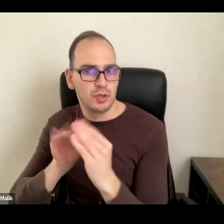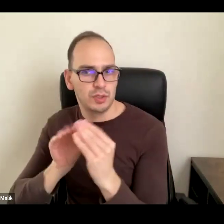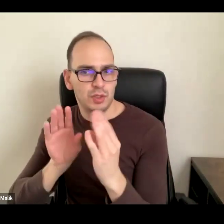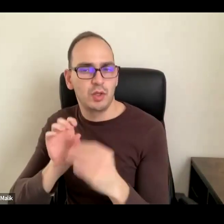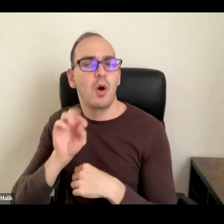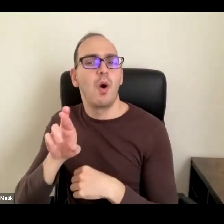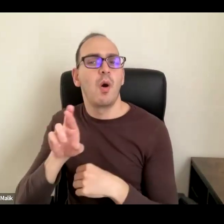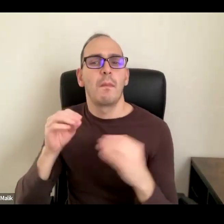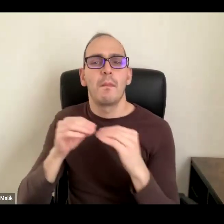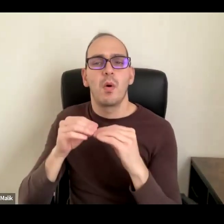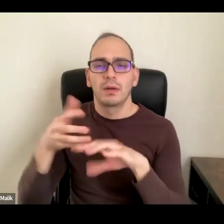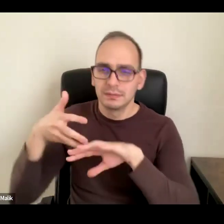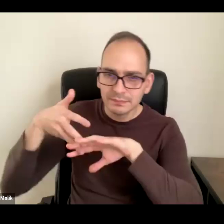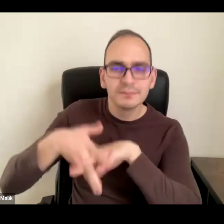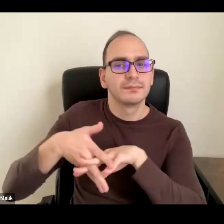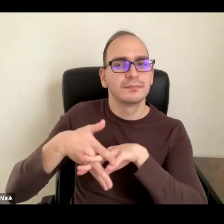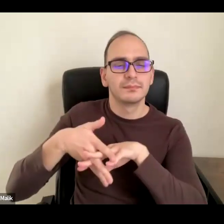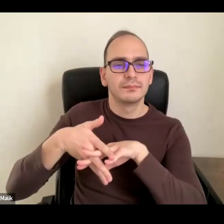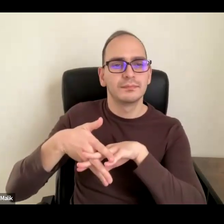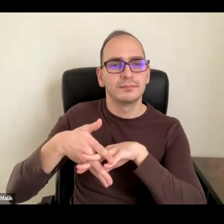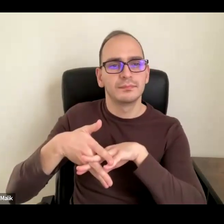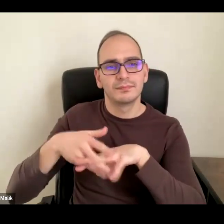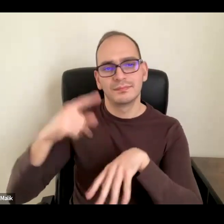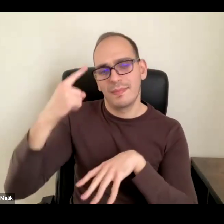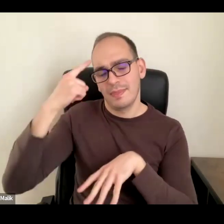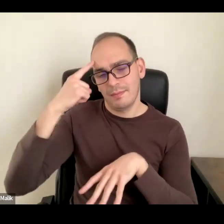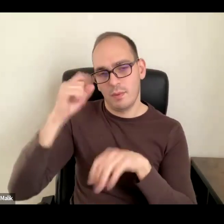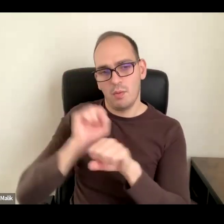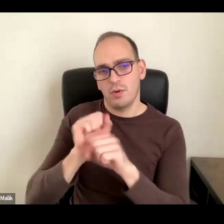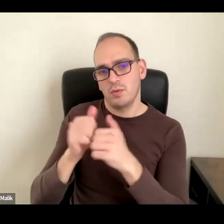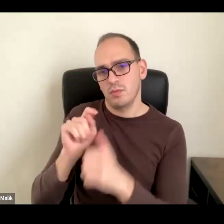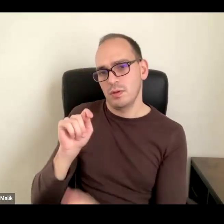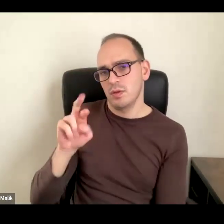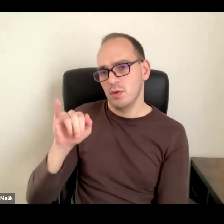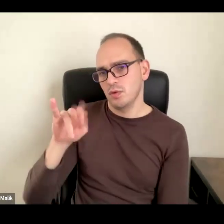more concrete than that? Thinking about working with Tribes who may not have certain cultural